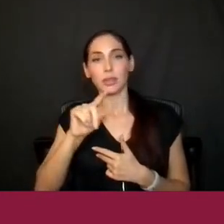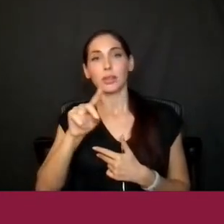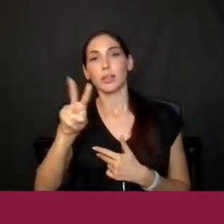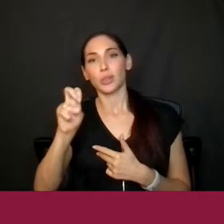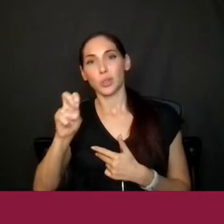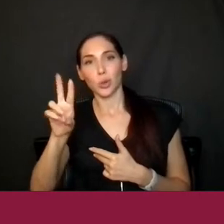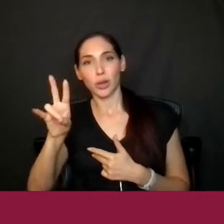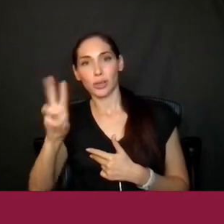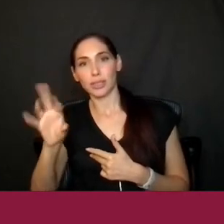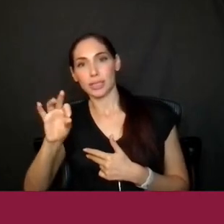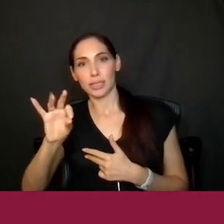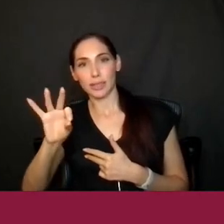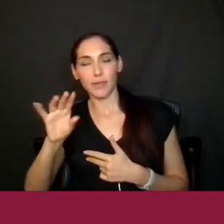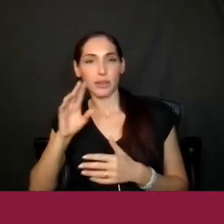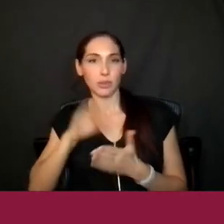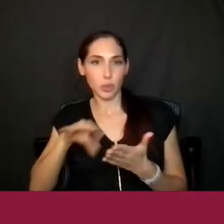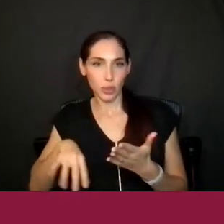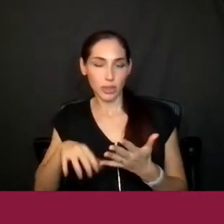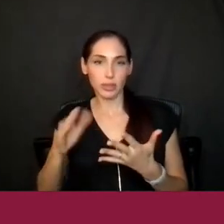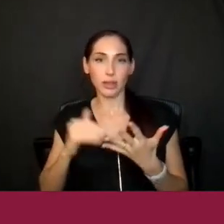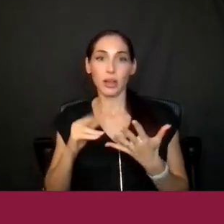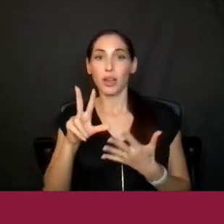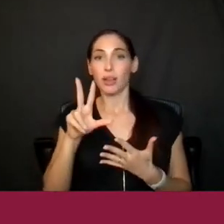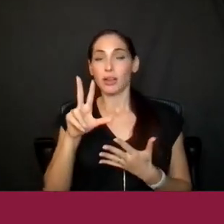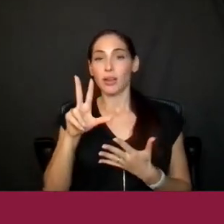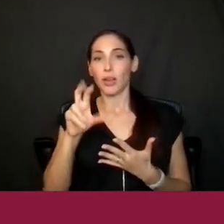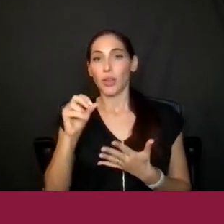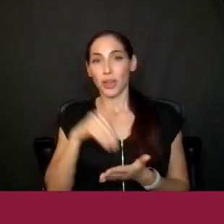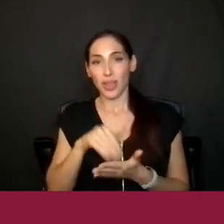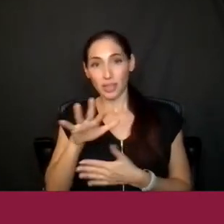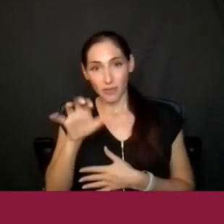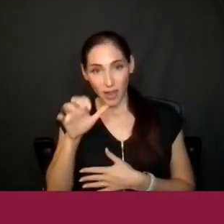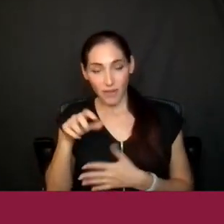Our Chafee Grant, $37,500, which really focuses on foster youth...grants.